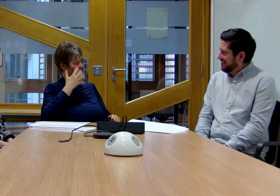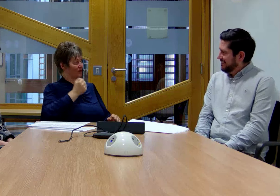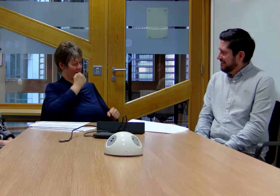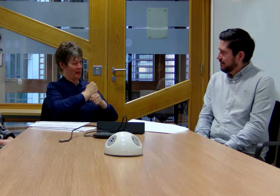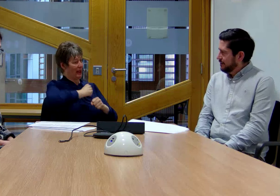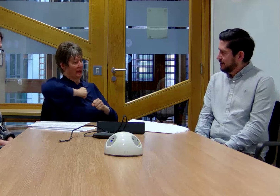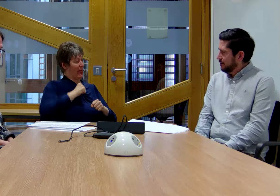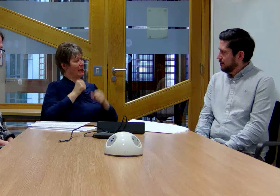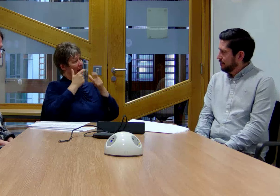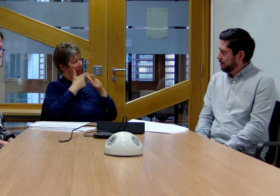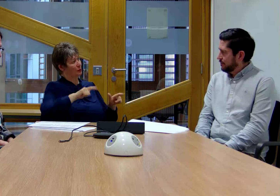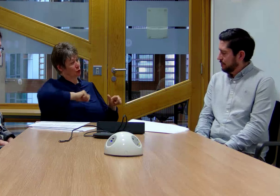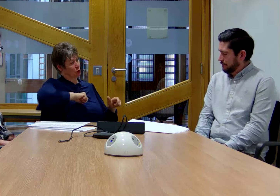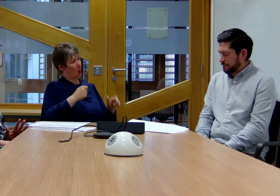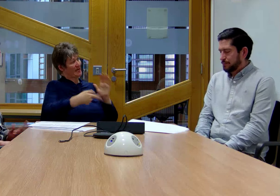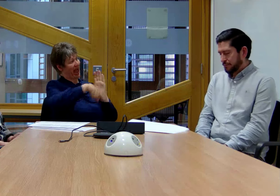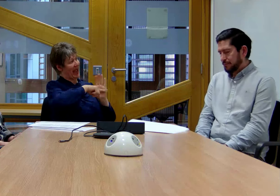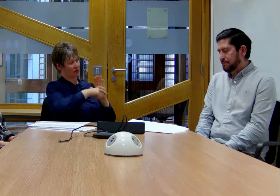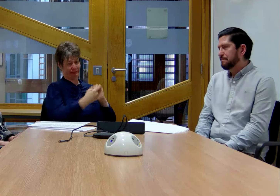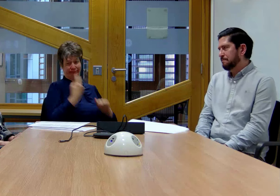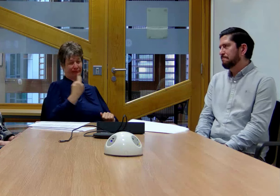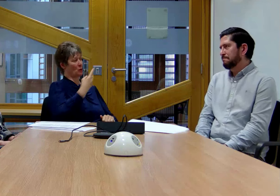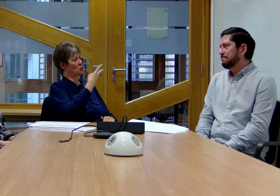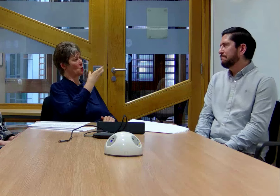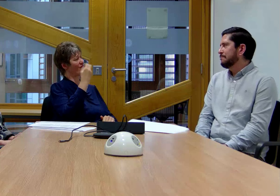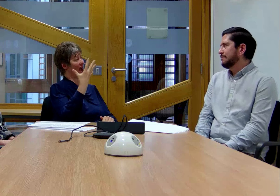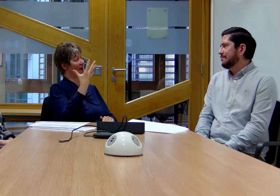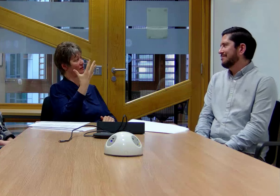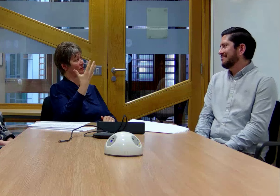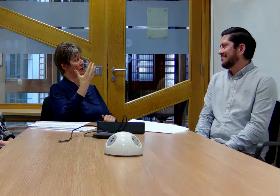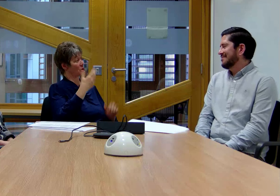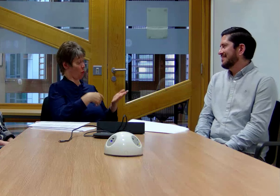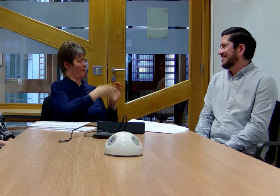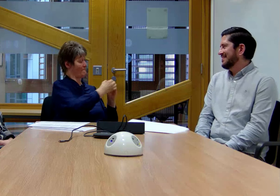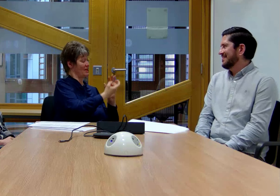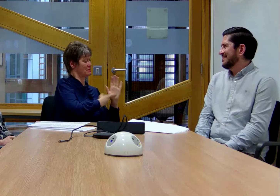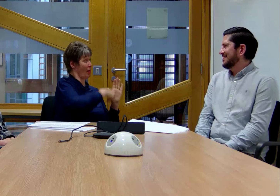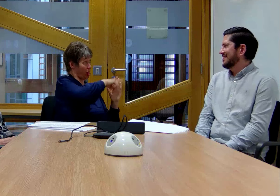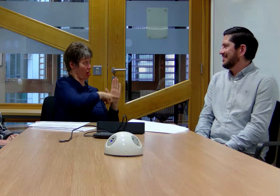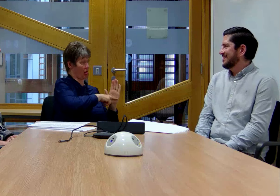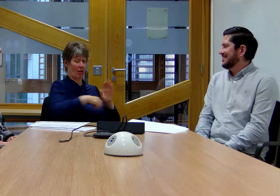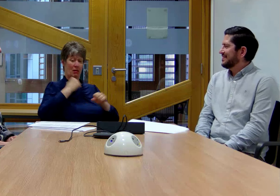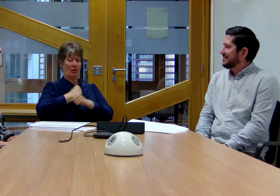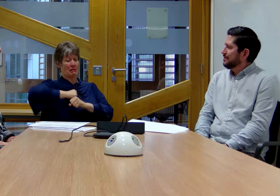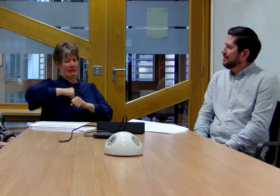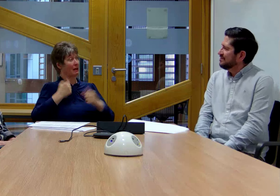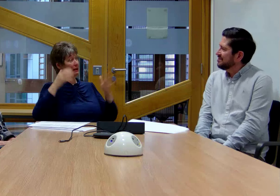So we have the Gaelic Language (Scotland) Act from 2005 and that's quite similar to the BSL legislation.